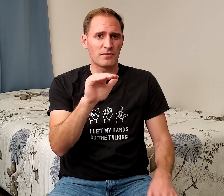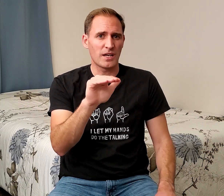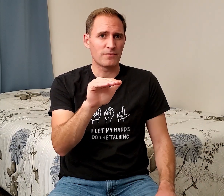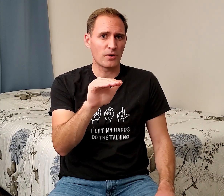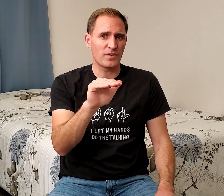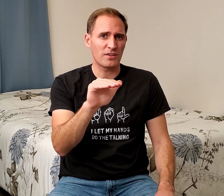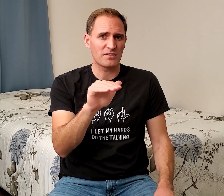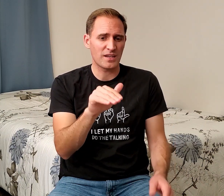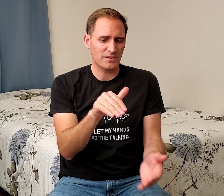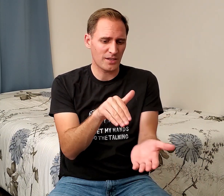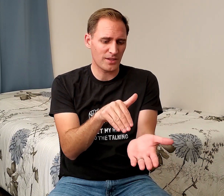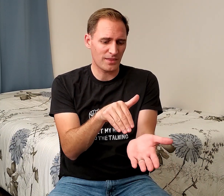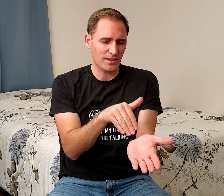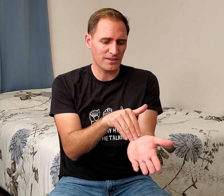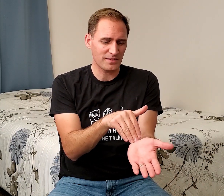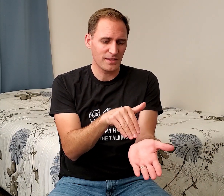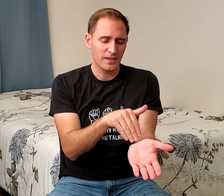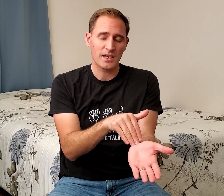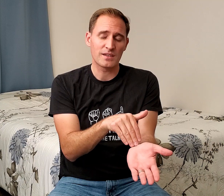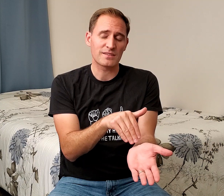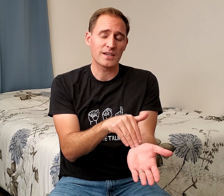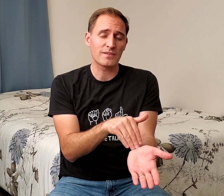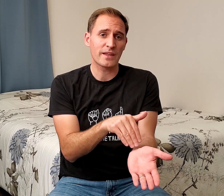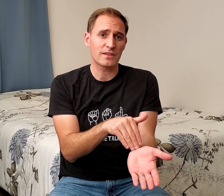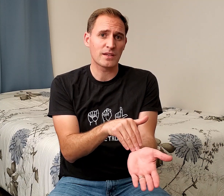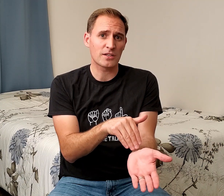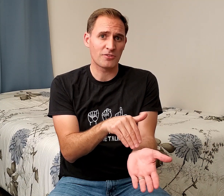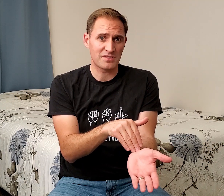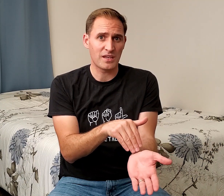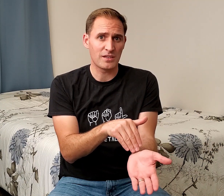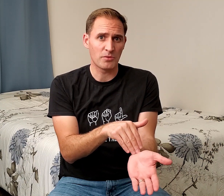four fingers up down like this and it's kind of like the doctor is taking your